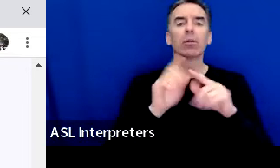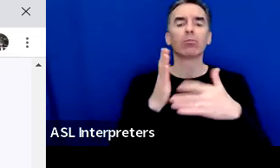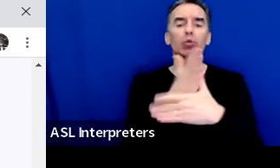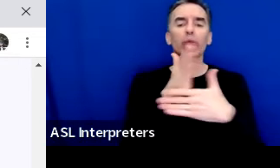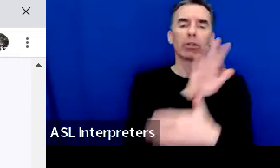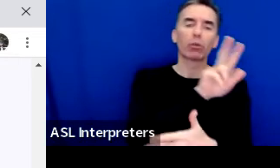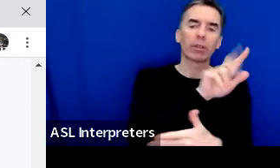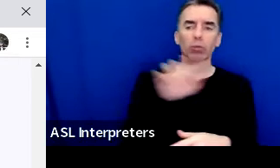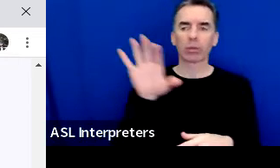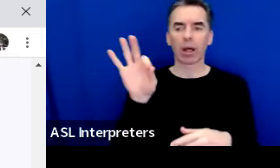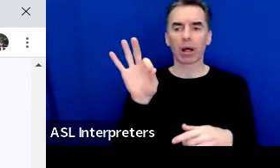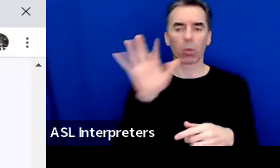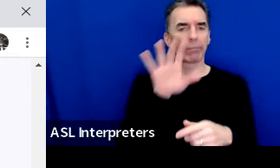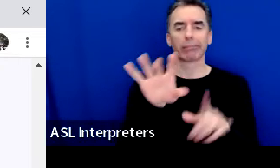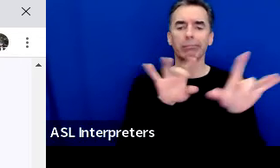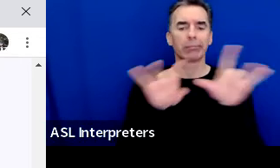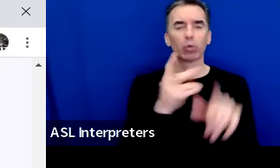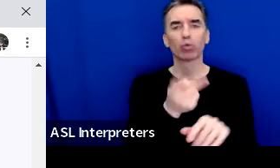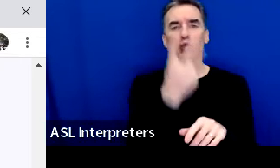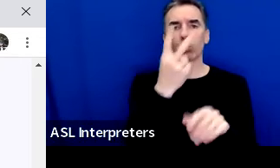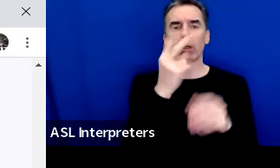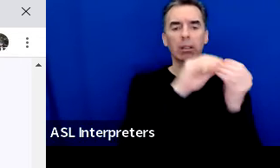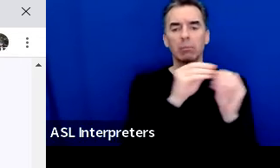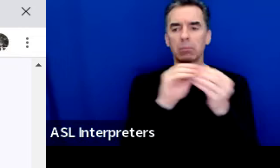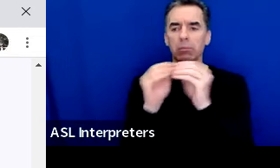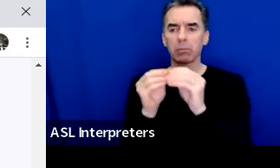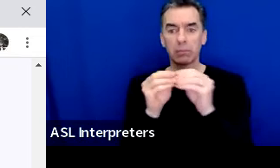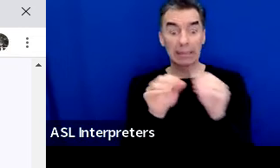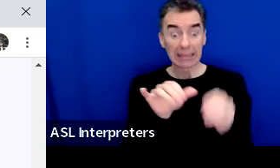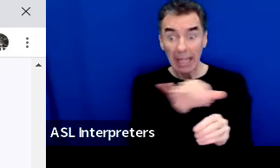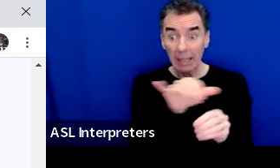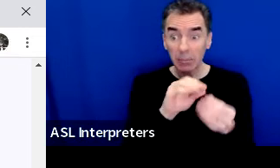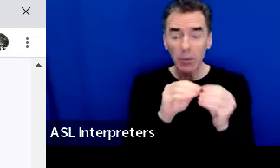So it's going to pick two numbers. They're not the same two numbers between three and nine.